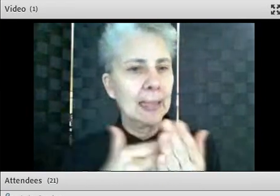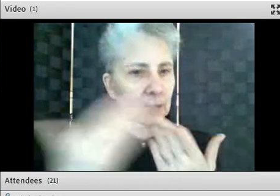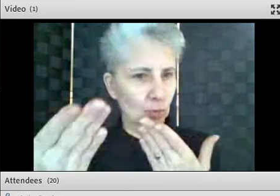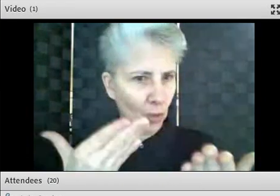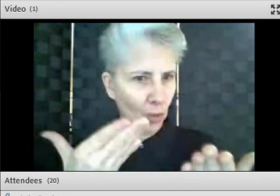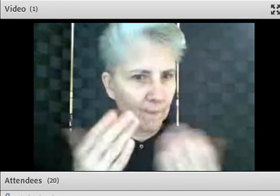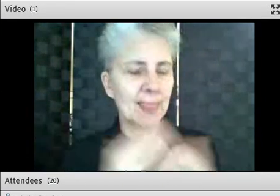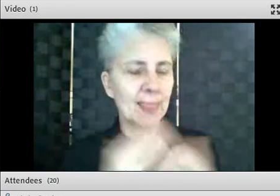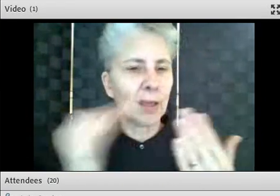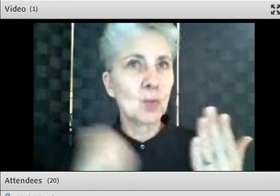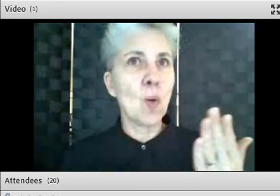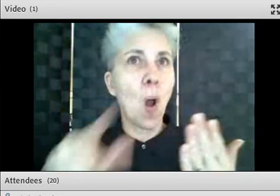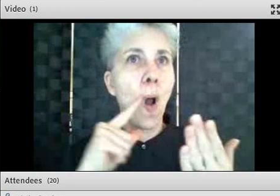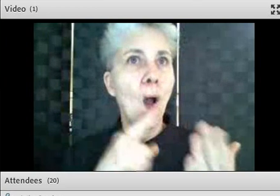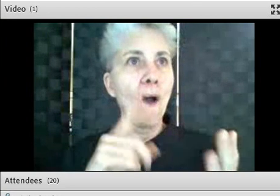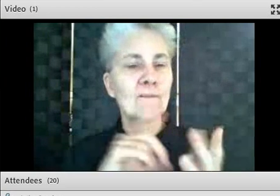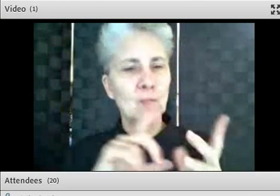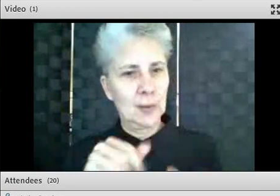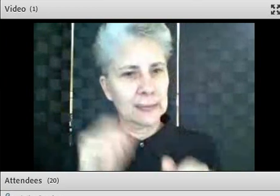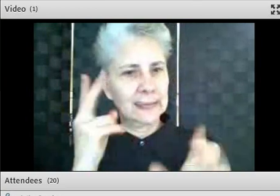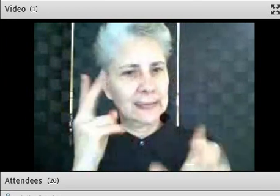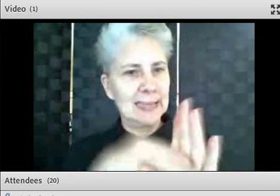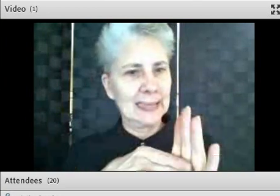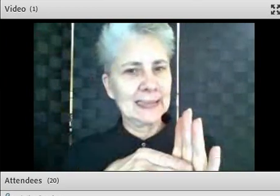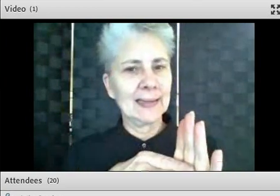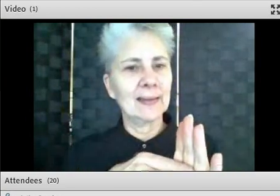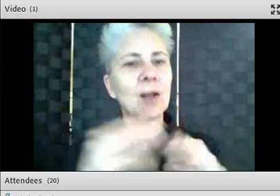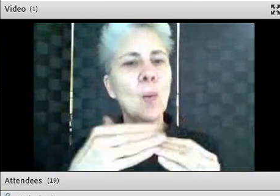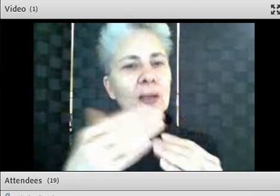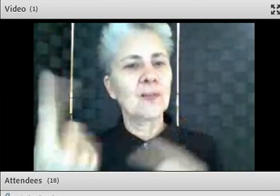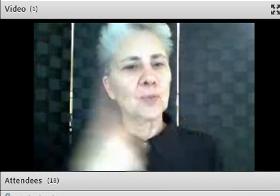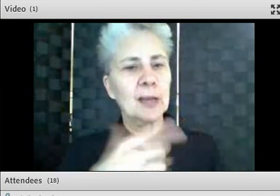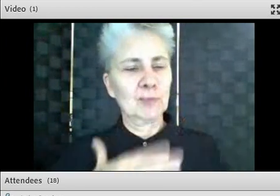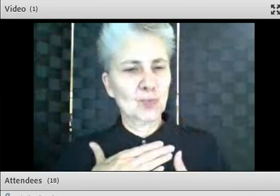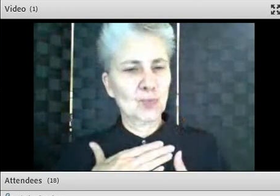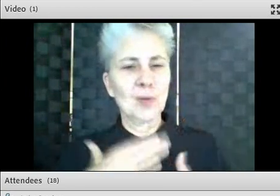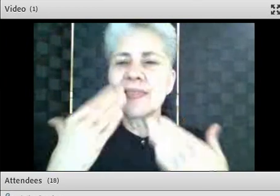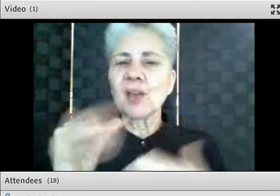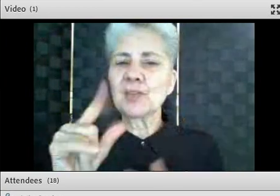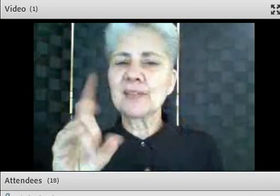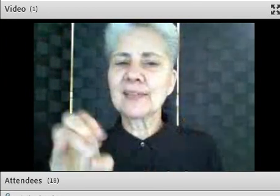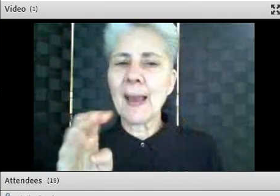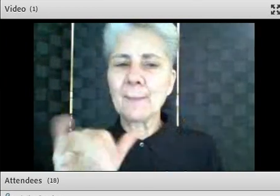the SWFLN Facebook page or your message from the LISTSERV. Thank you, everyone, for attending and have a great rest of your day.